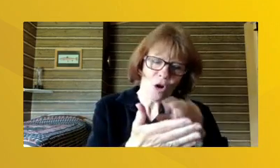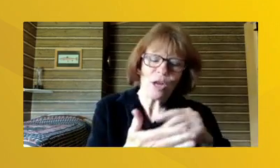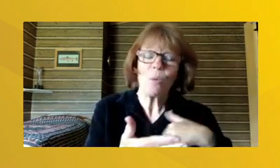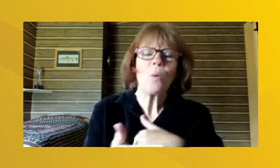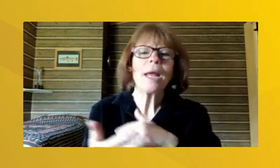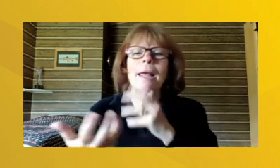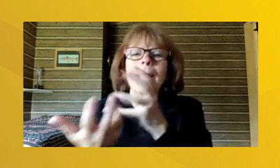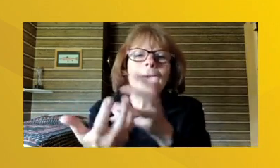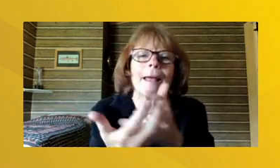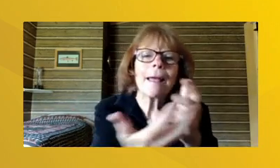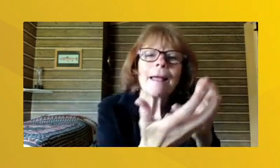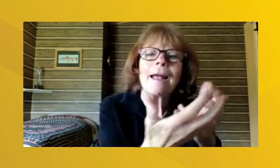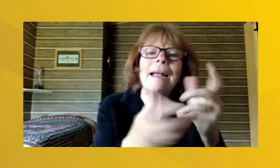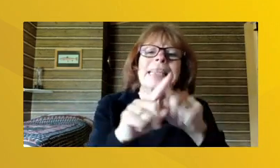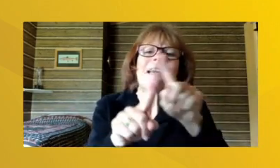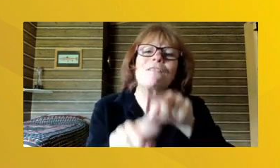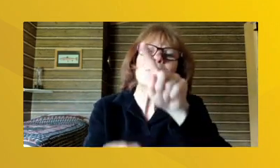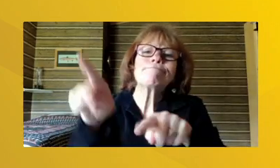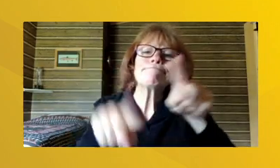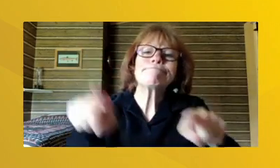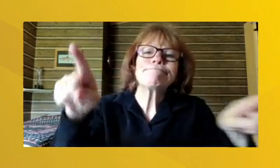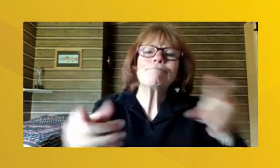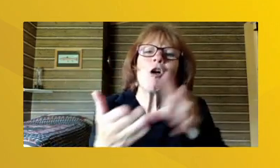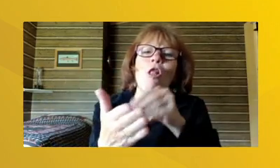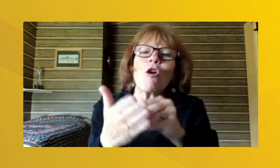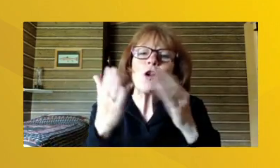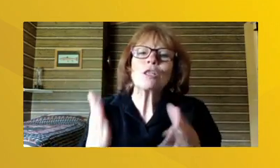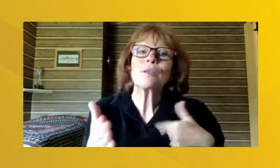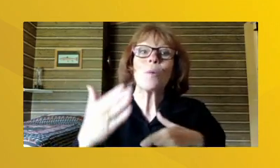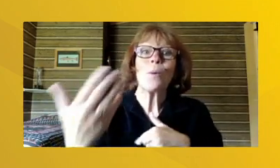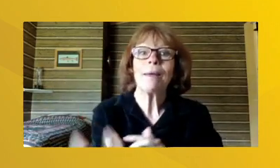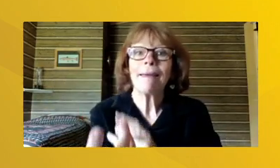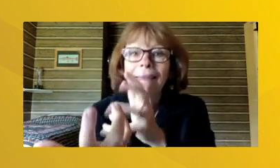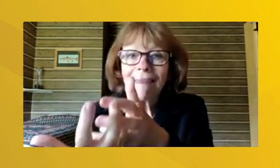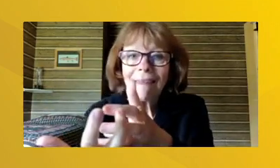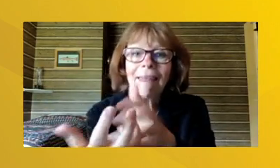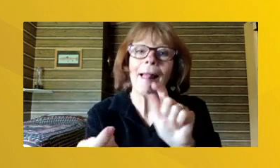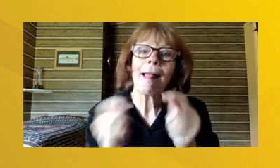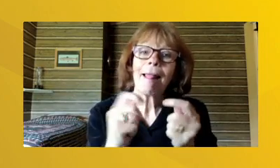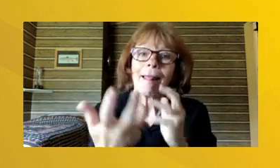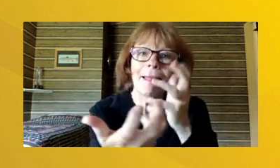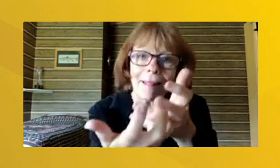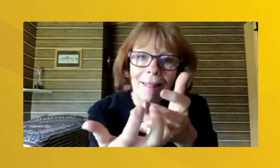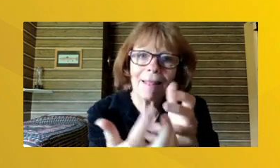and connect with young children in a way that meets them where they are - as learners and as people.